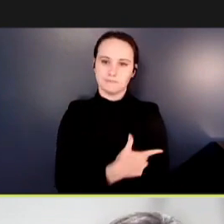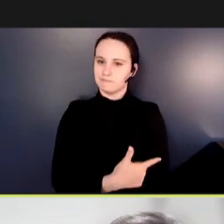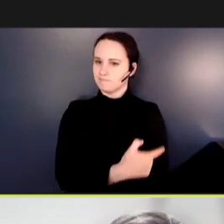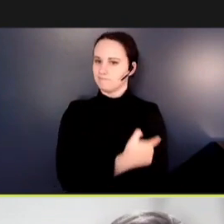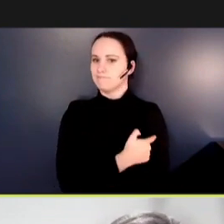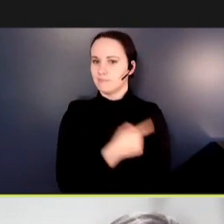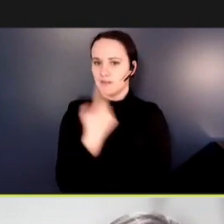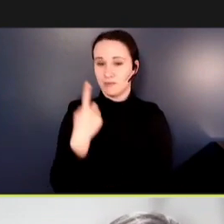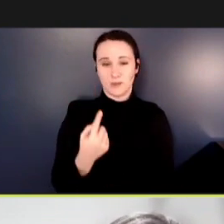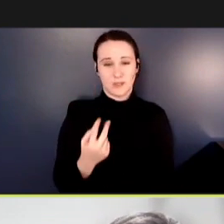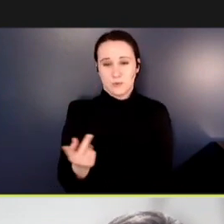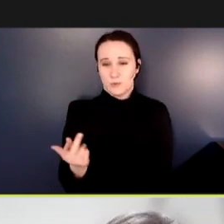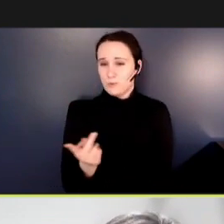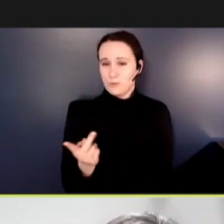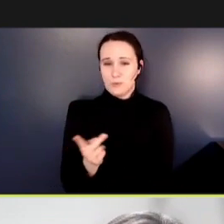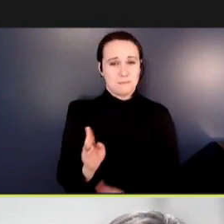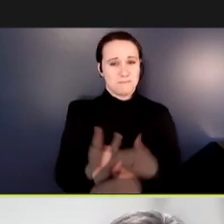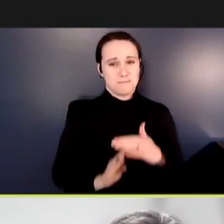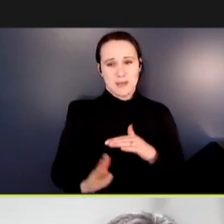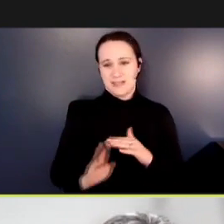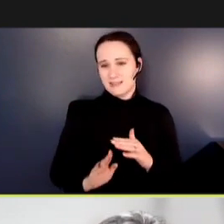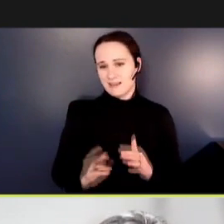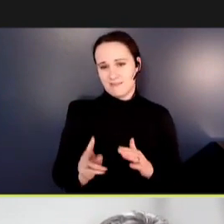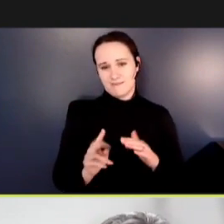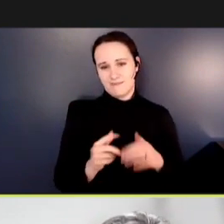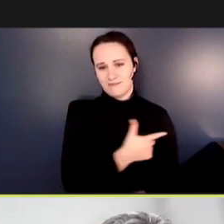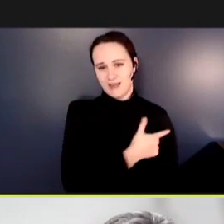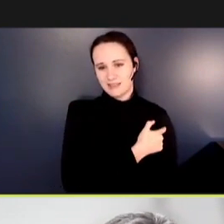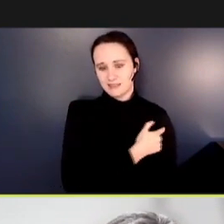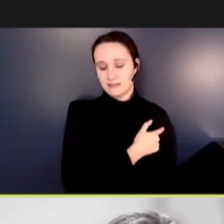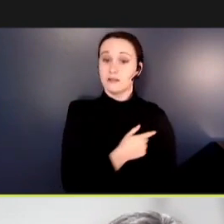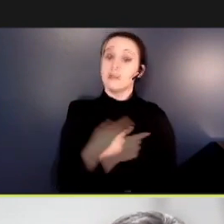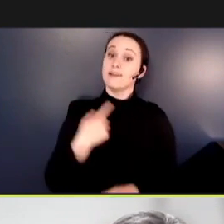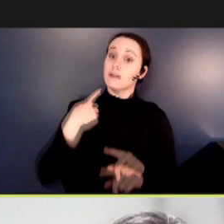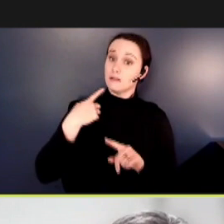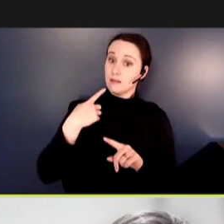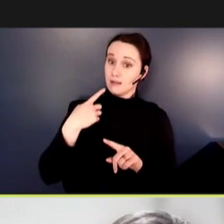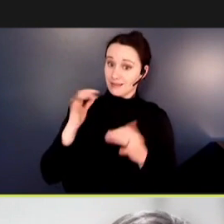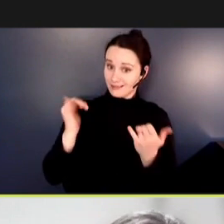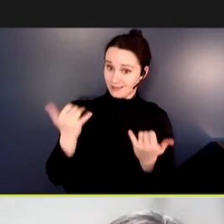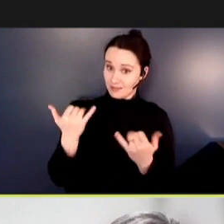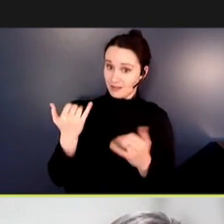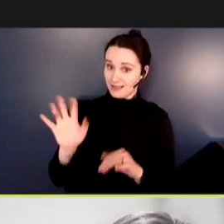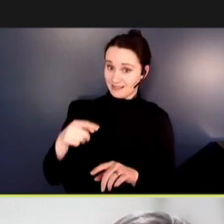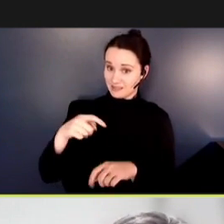basic vaccines. At that time, we also had COVID vaccine, and you can see that at best scenario